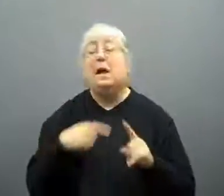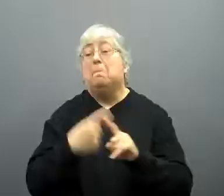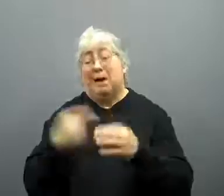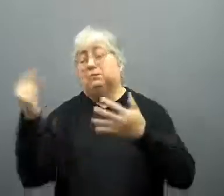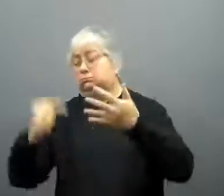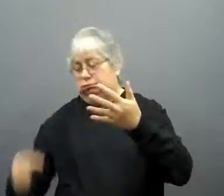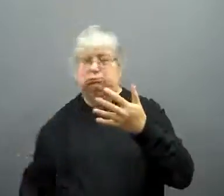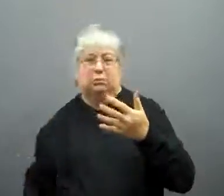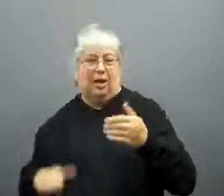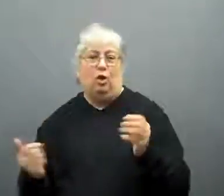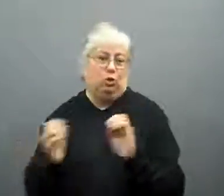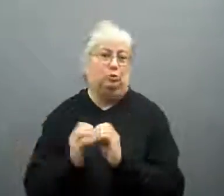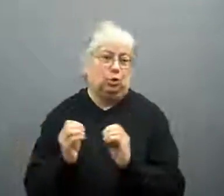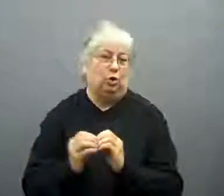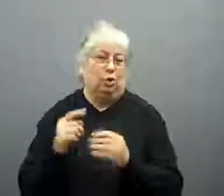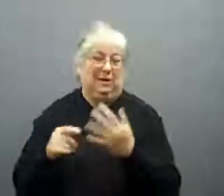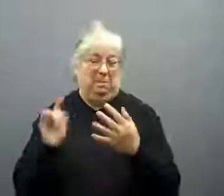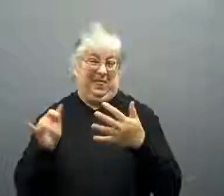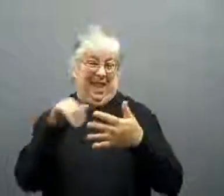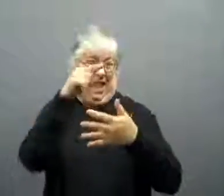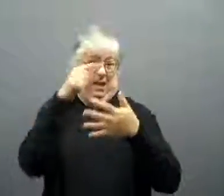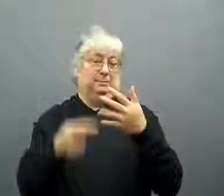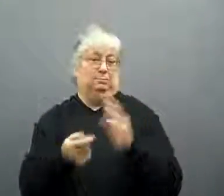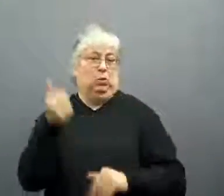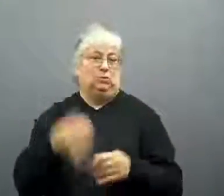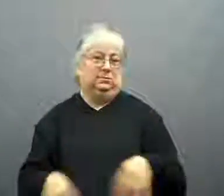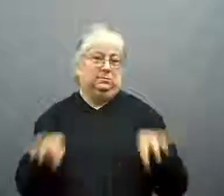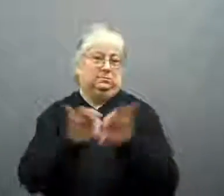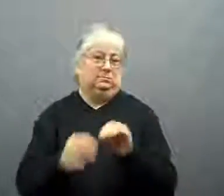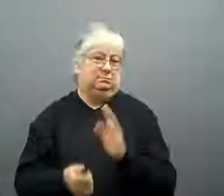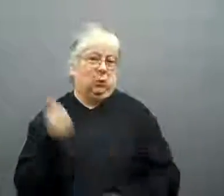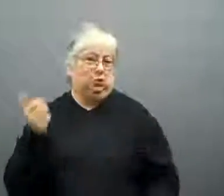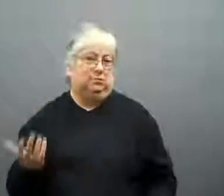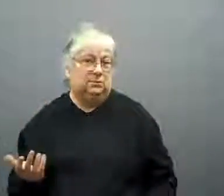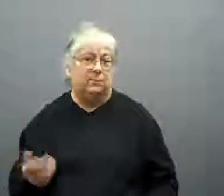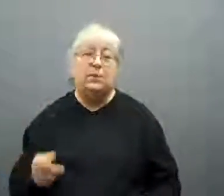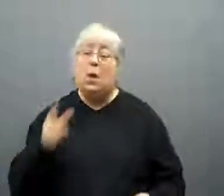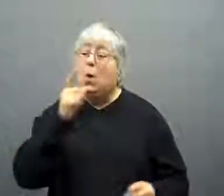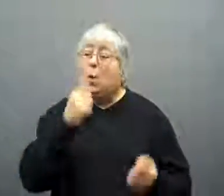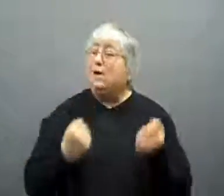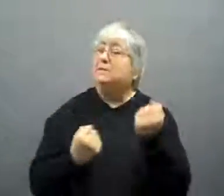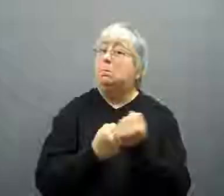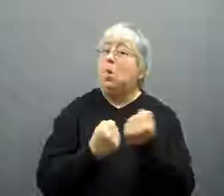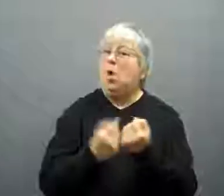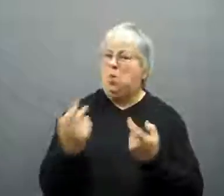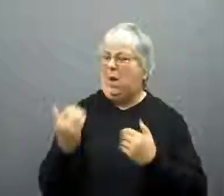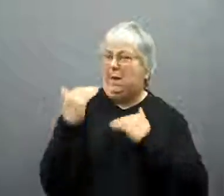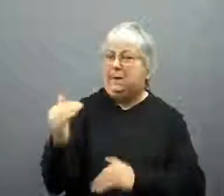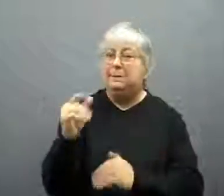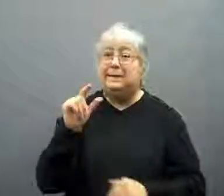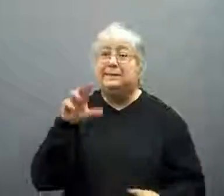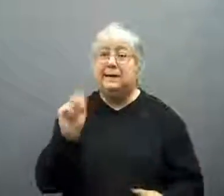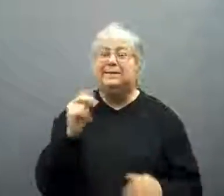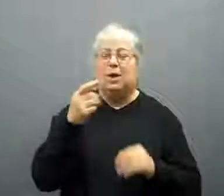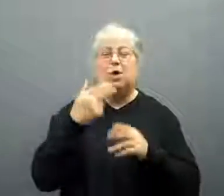There is more, but these are the most important ones.